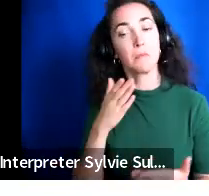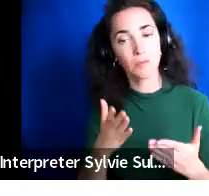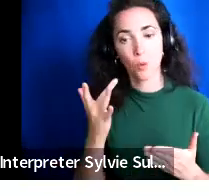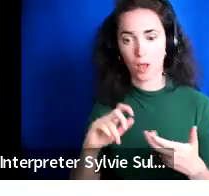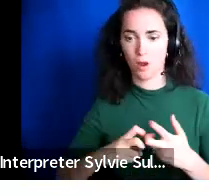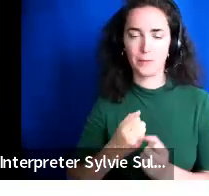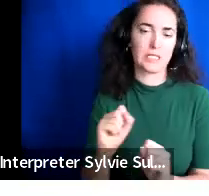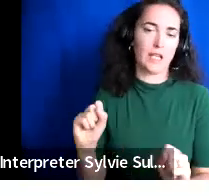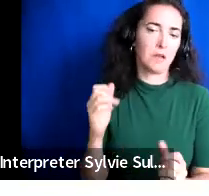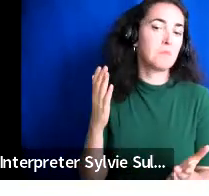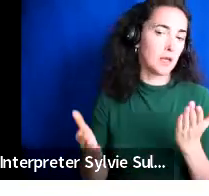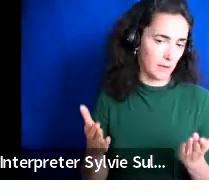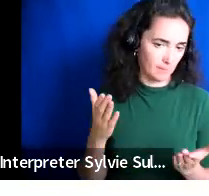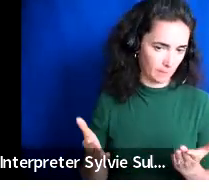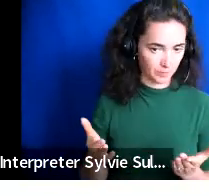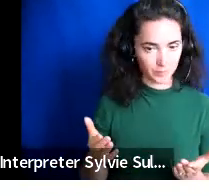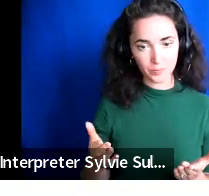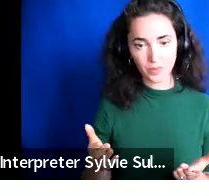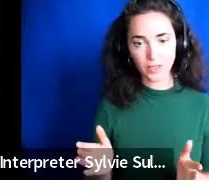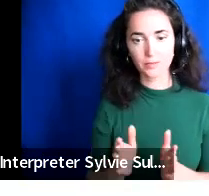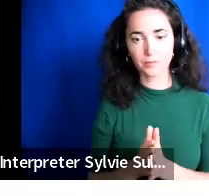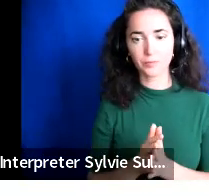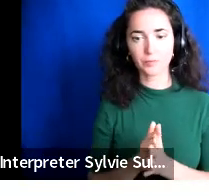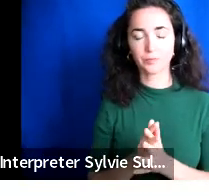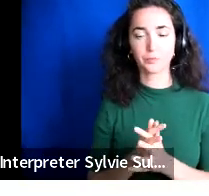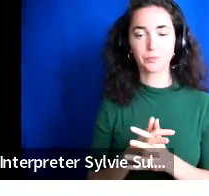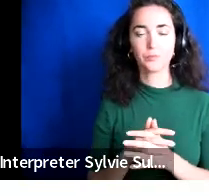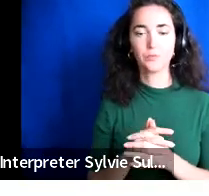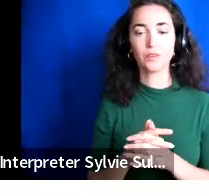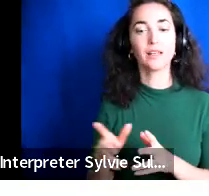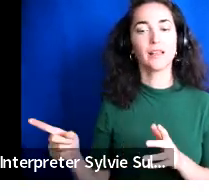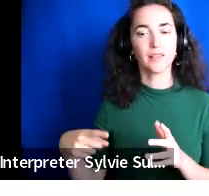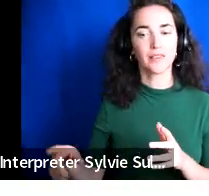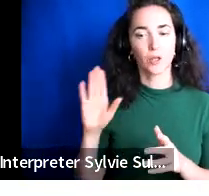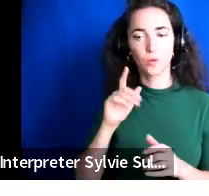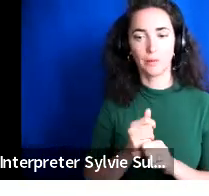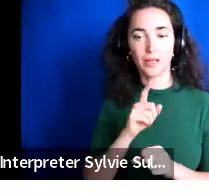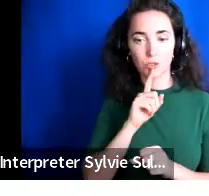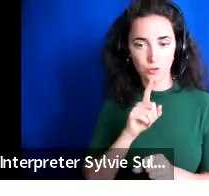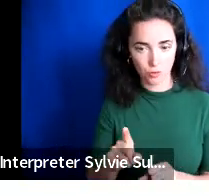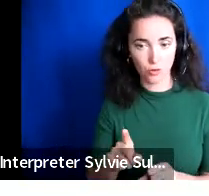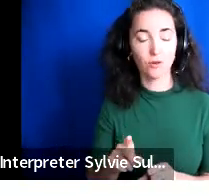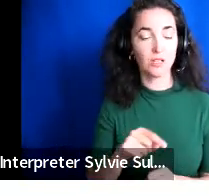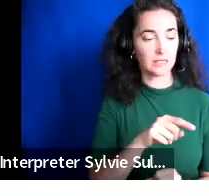They? they will. they will ensure that that is, connect that they will connect them to 9 11.